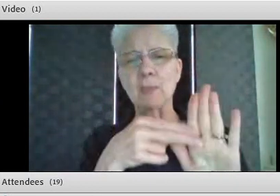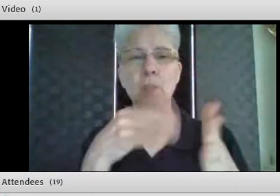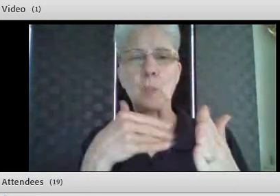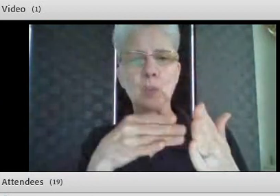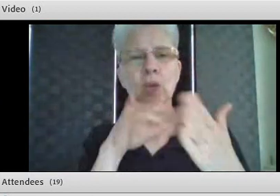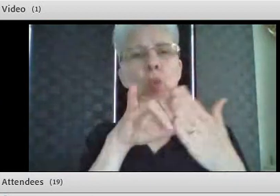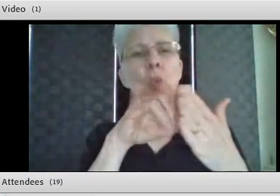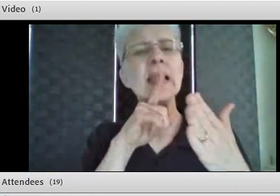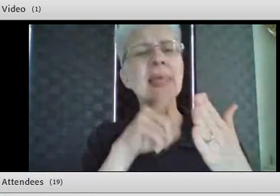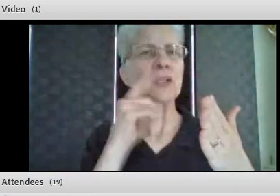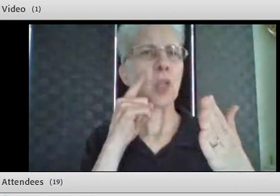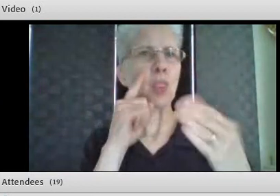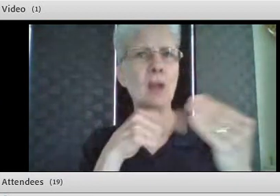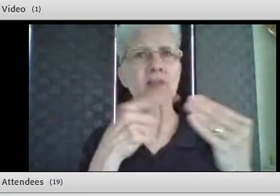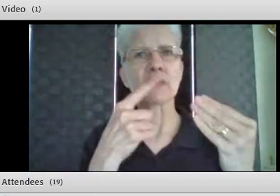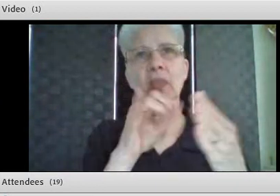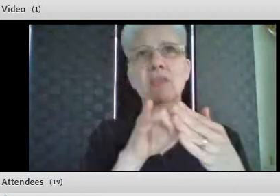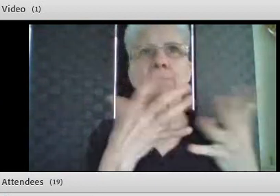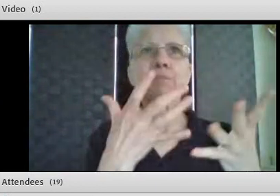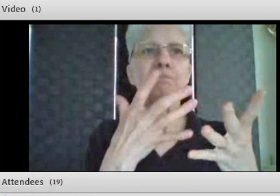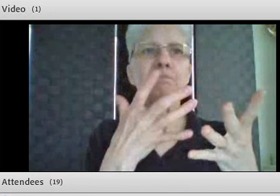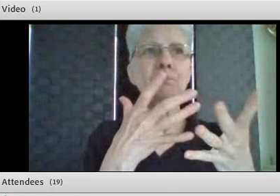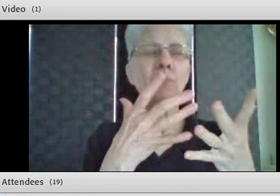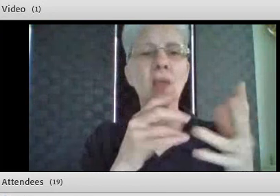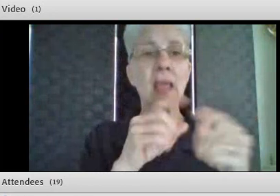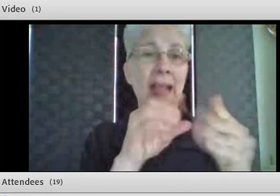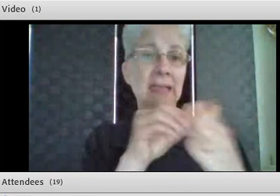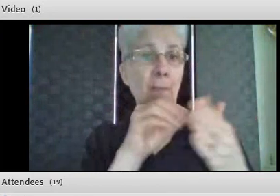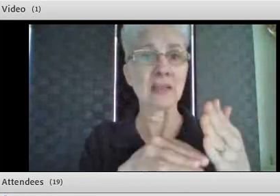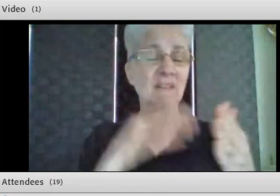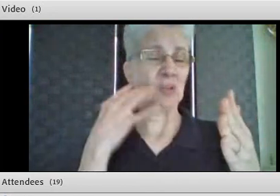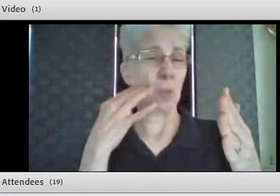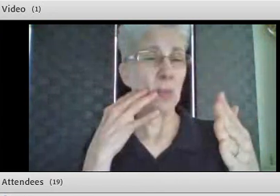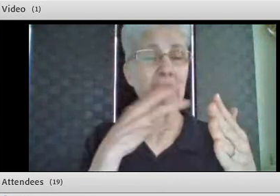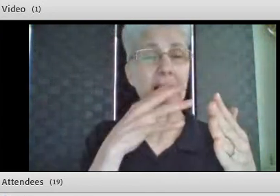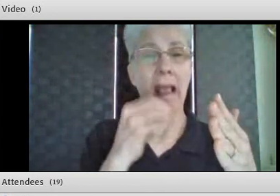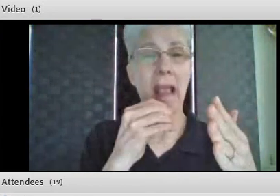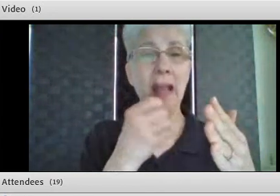It's generally thought of something that's very expensive, very noisy and somewhat rigid.